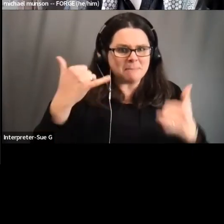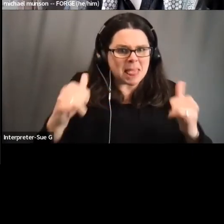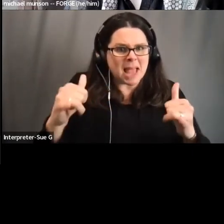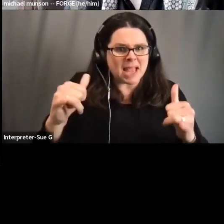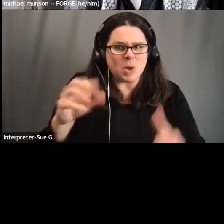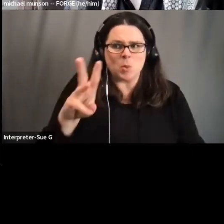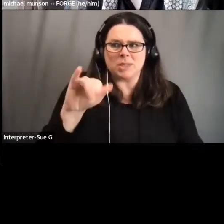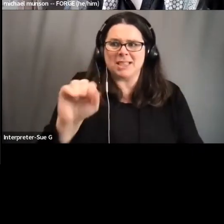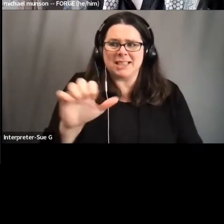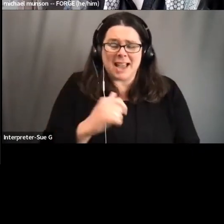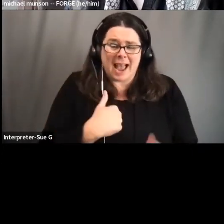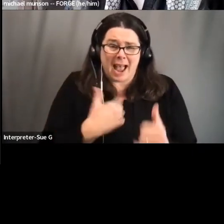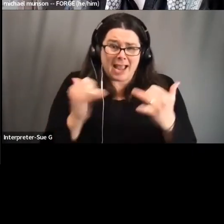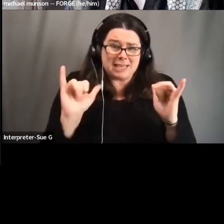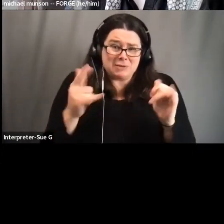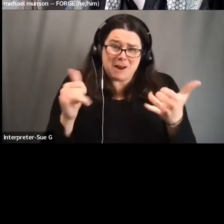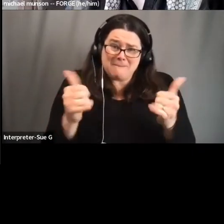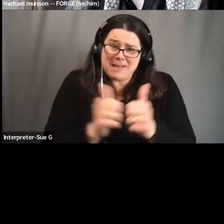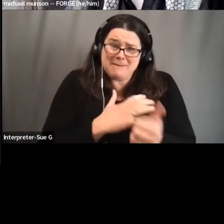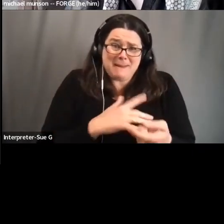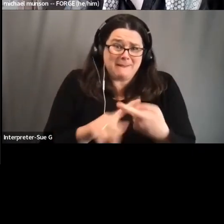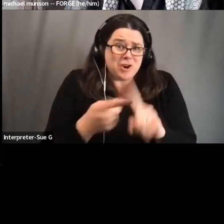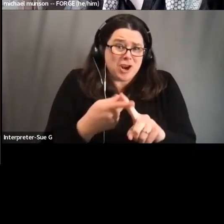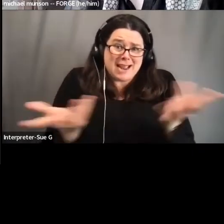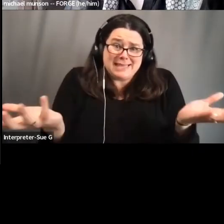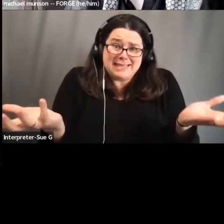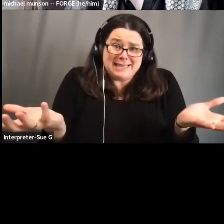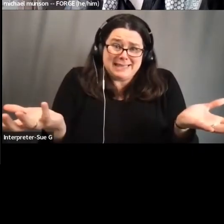I just want to play with my friends. Bye.